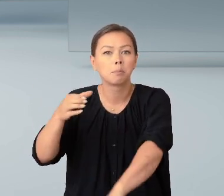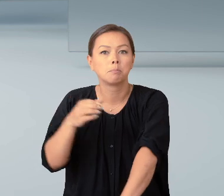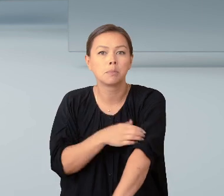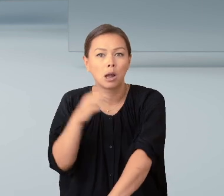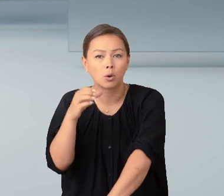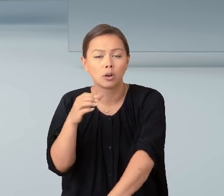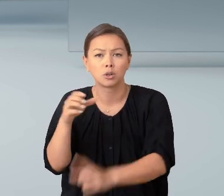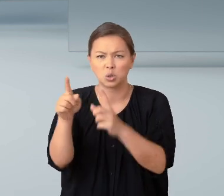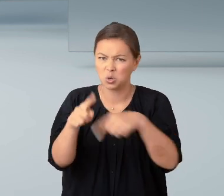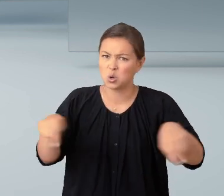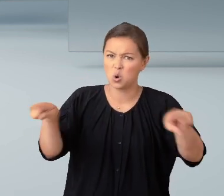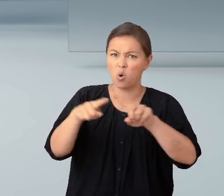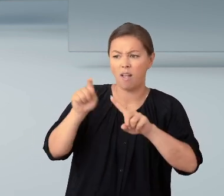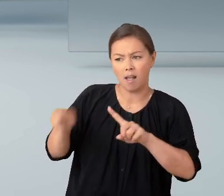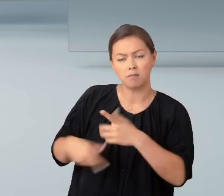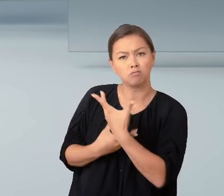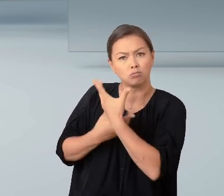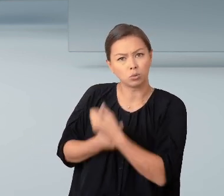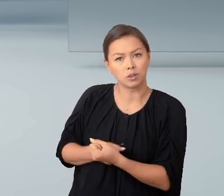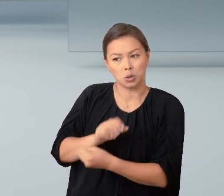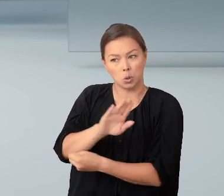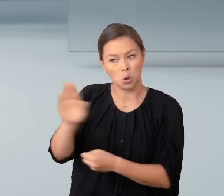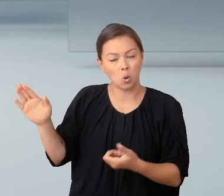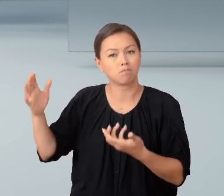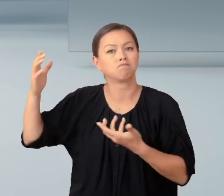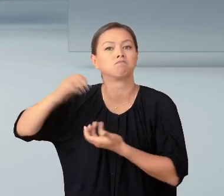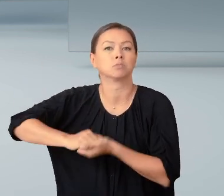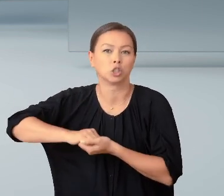are doing with your data. There are three fundamental promises